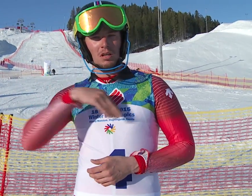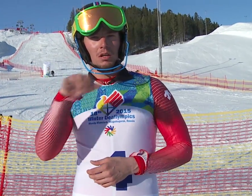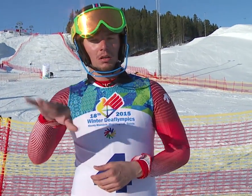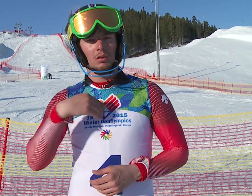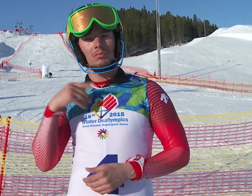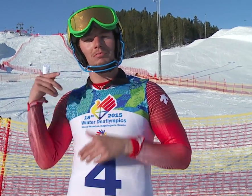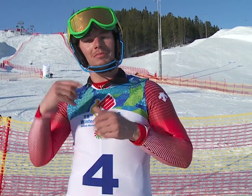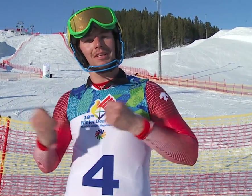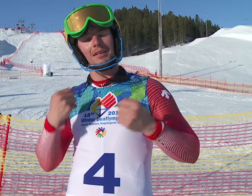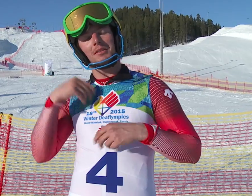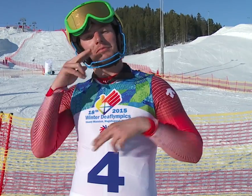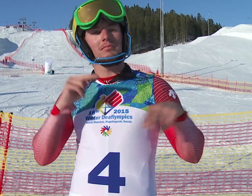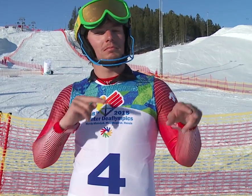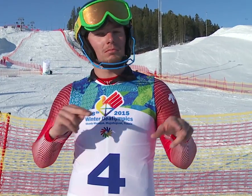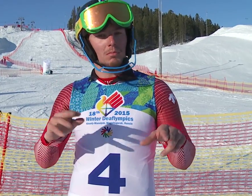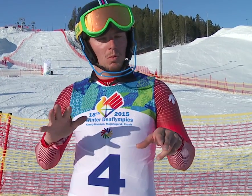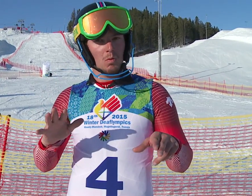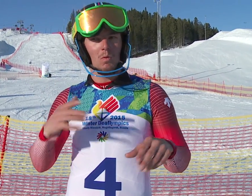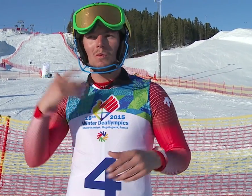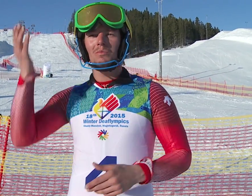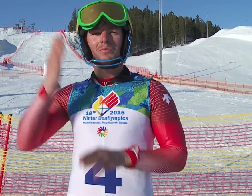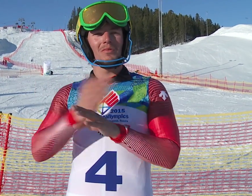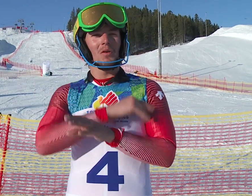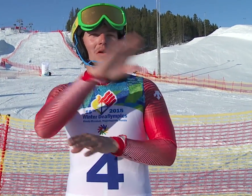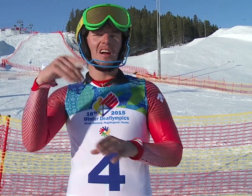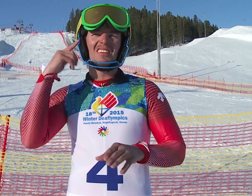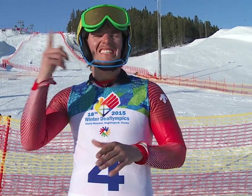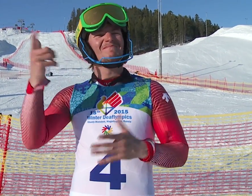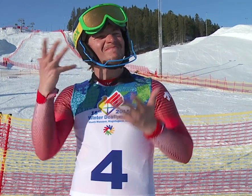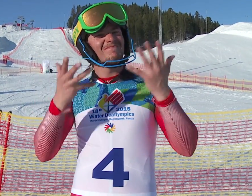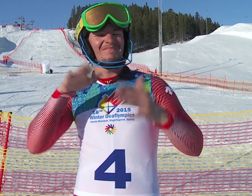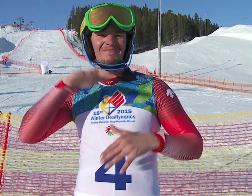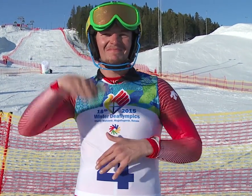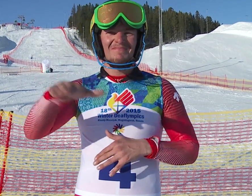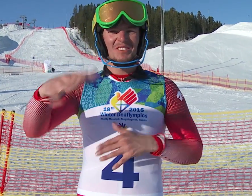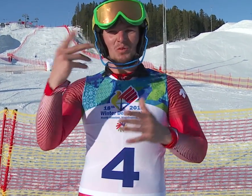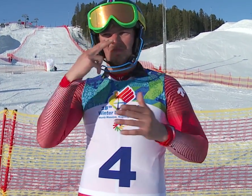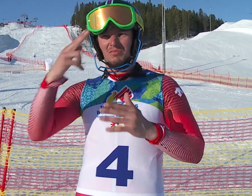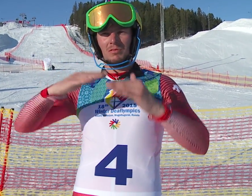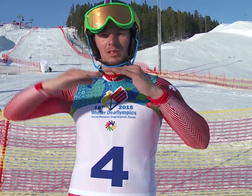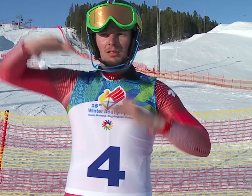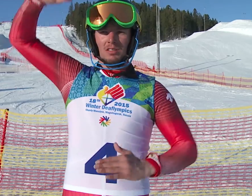As for the downhill course, when I first checked it out during my training -- wow! Before coming out here, everyone assumed the course